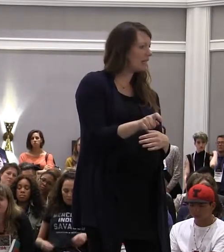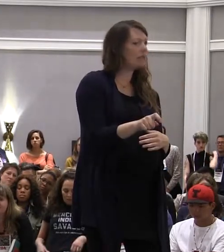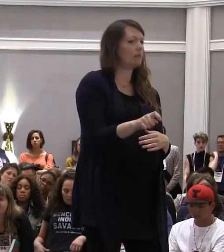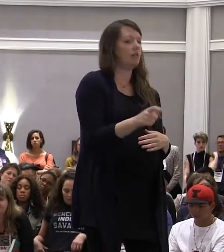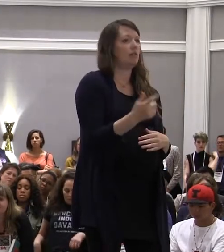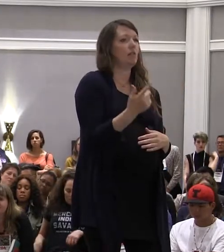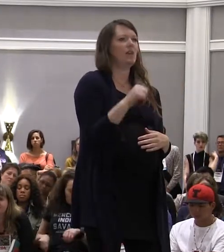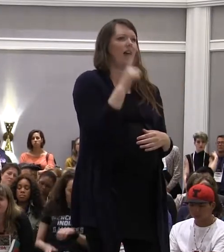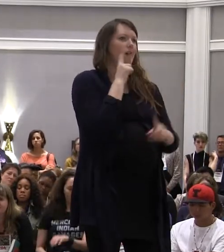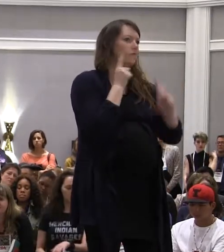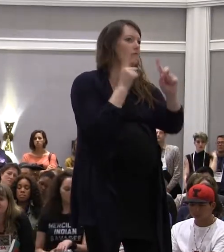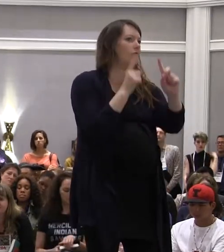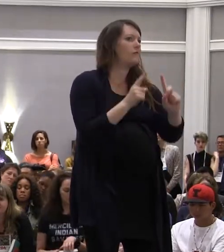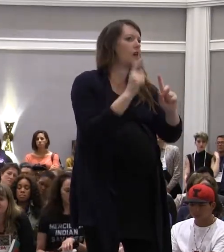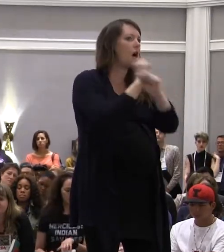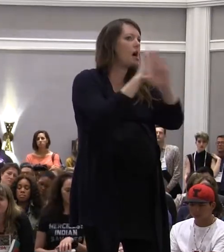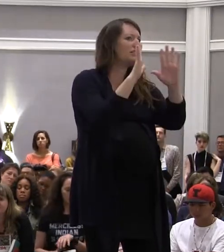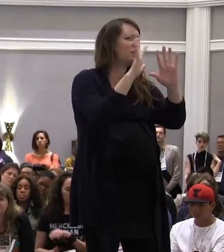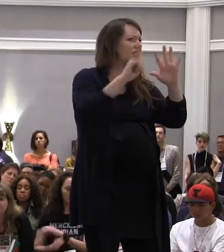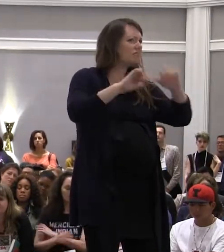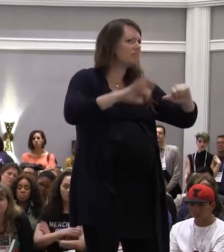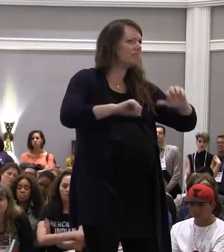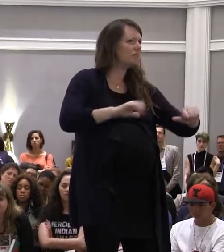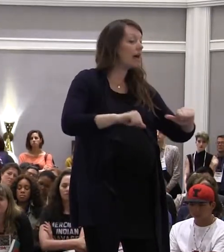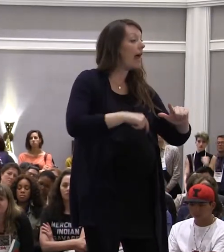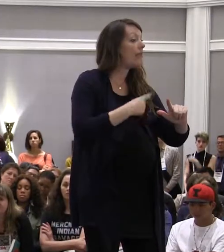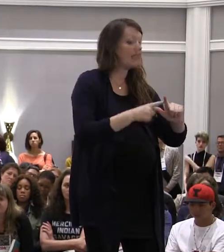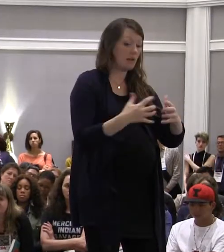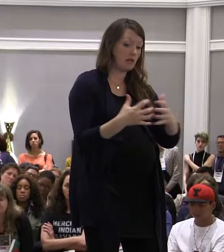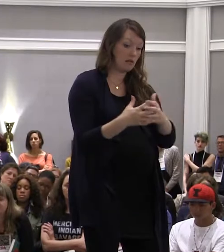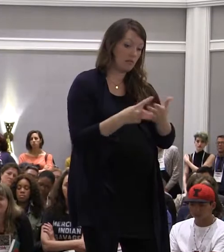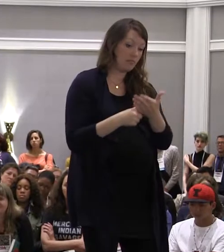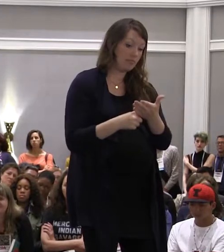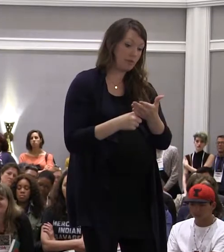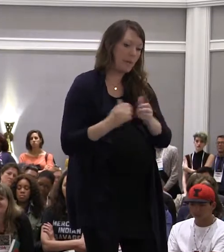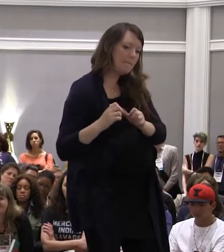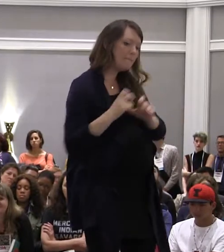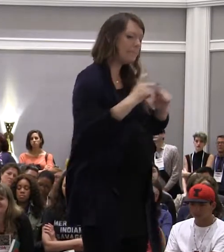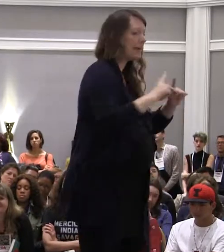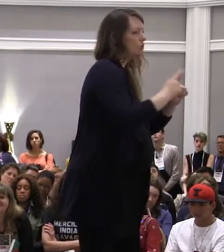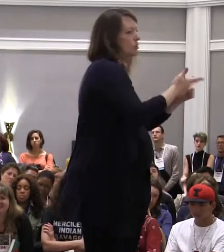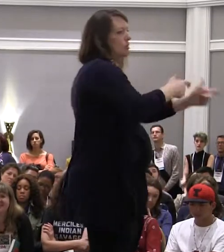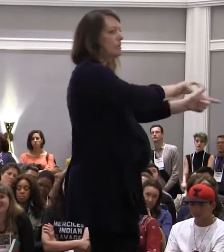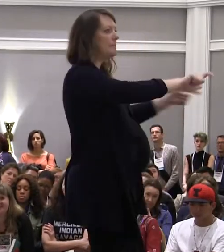When we show backup into the big beloved community, it is a different conversation.